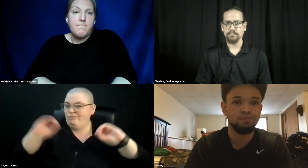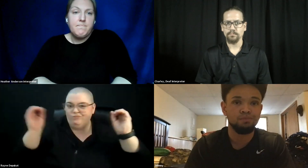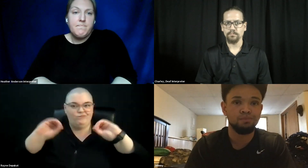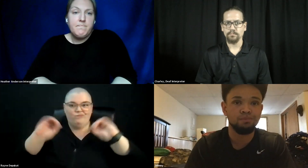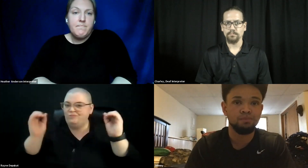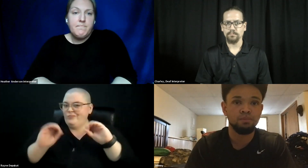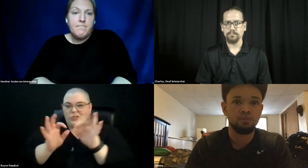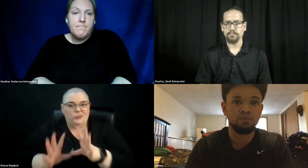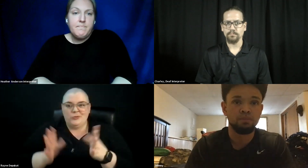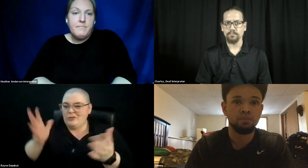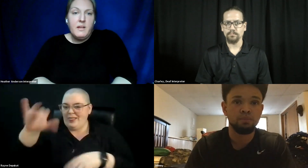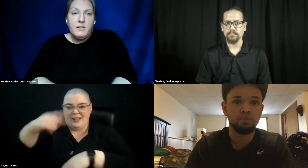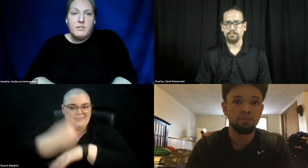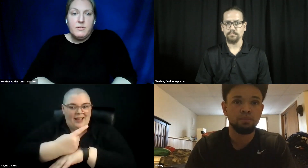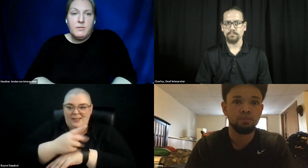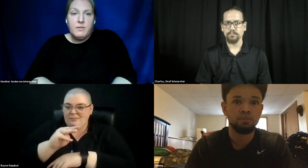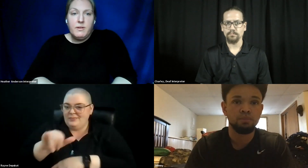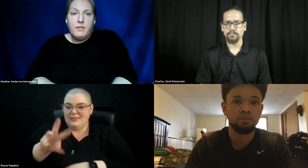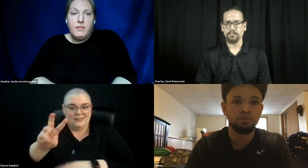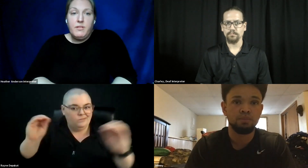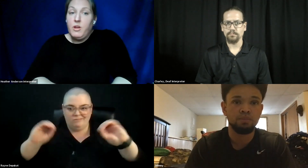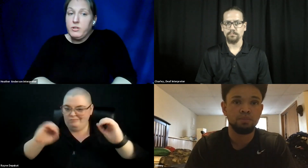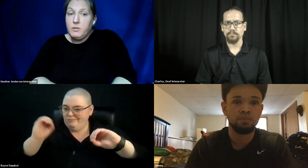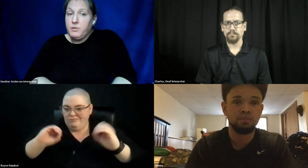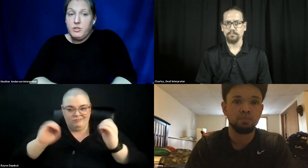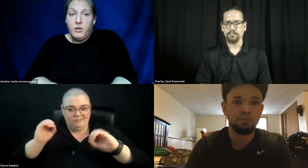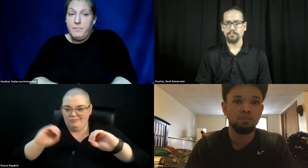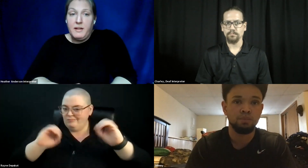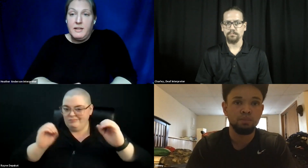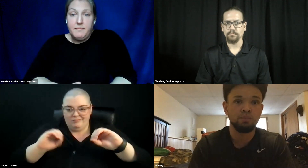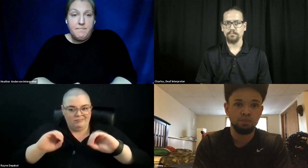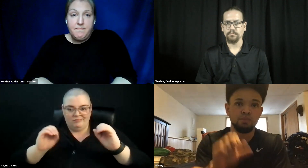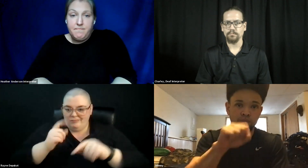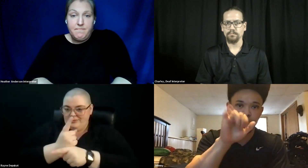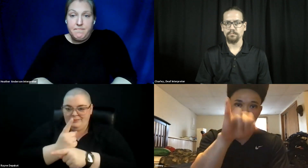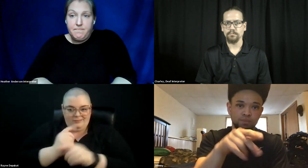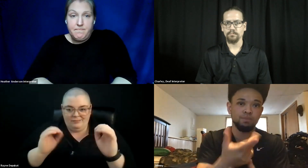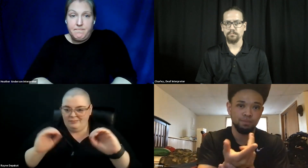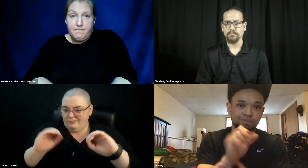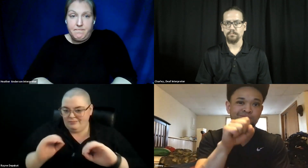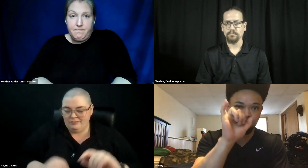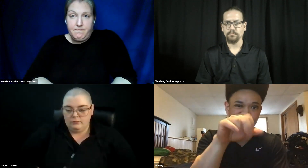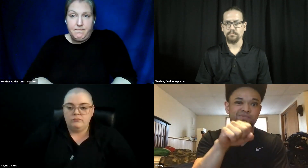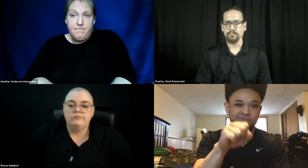Hmm. So, no interpreter showed up that day.